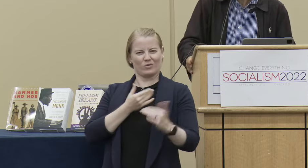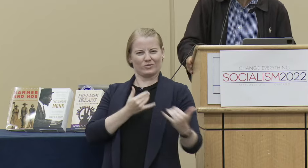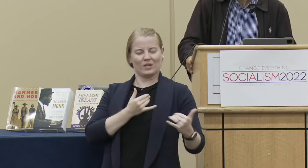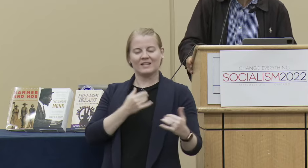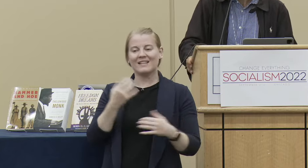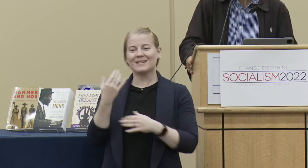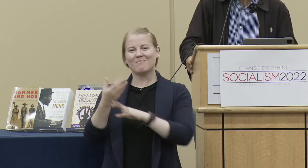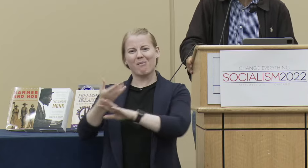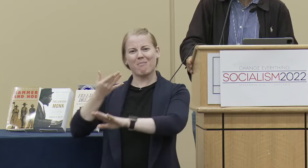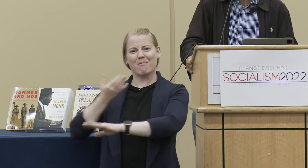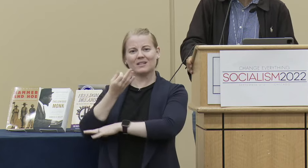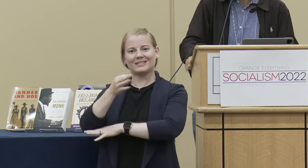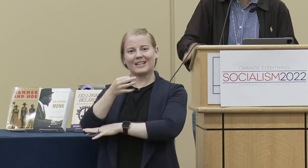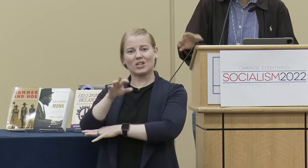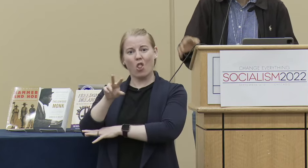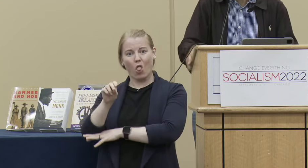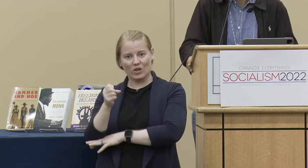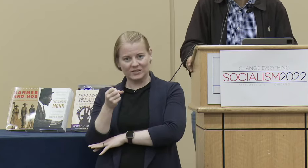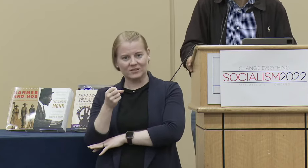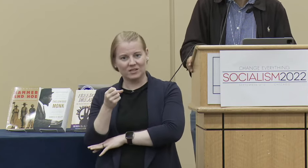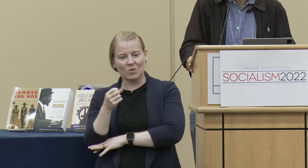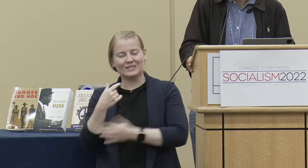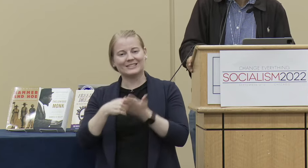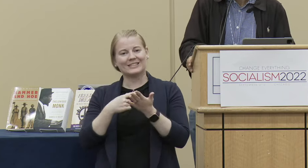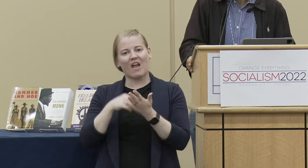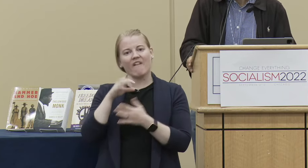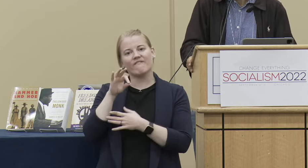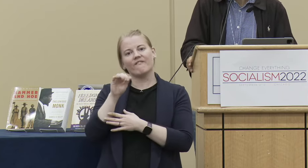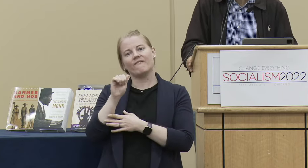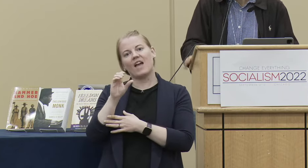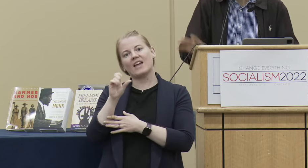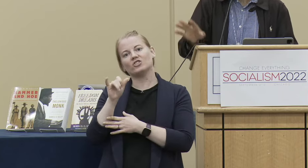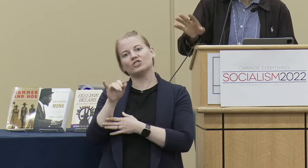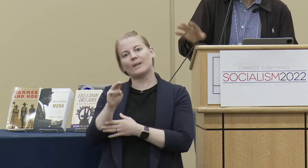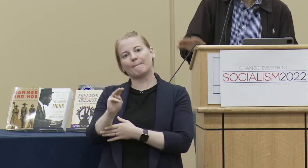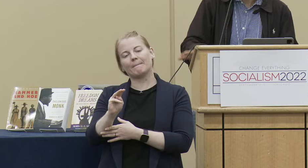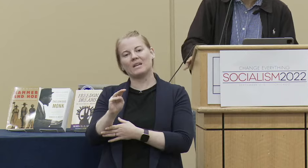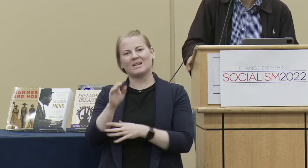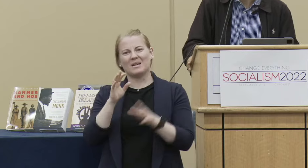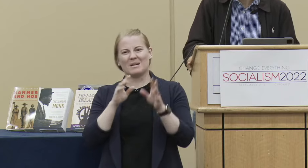about the New Deal earlier today. In the 1930s, you know,